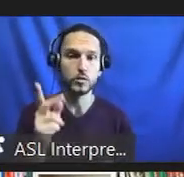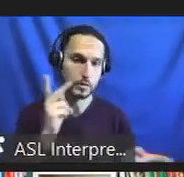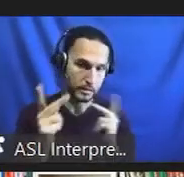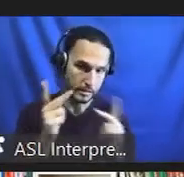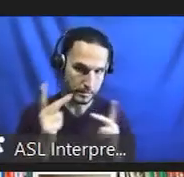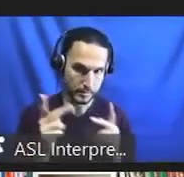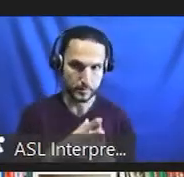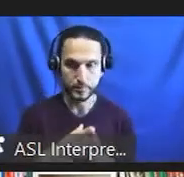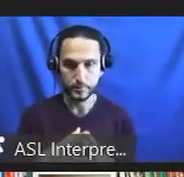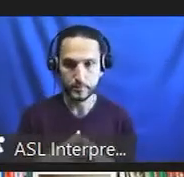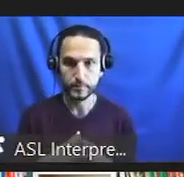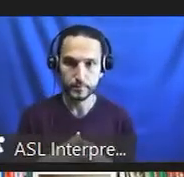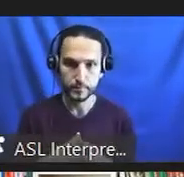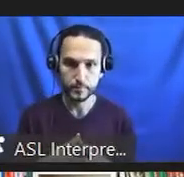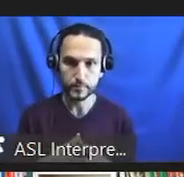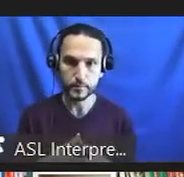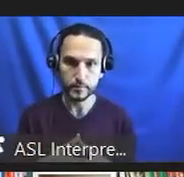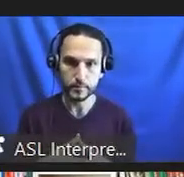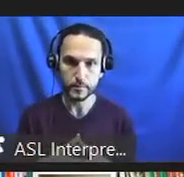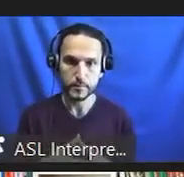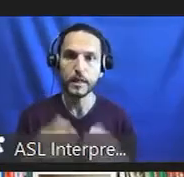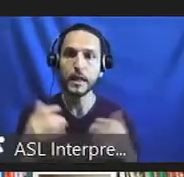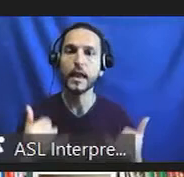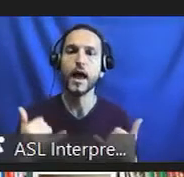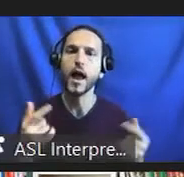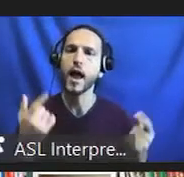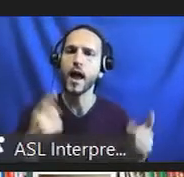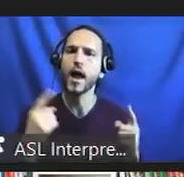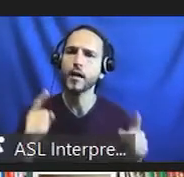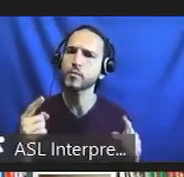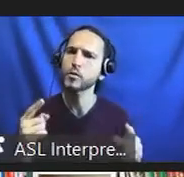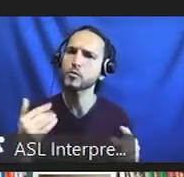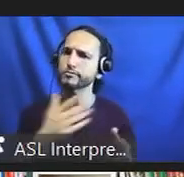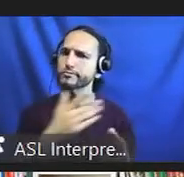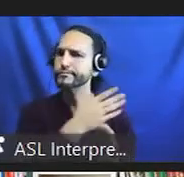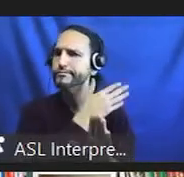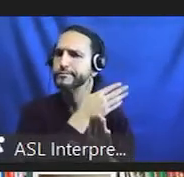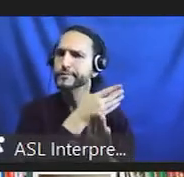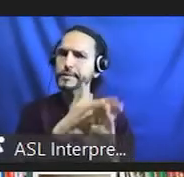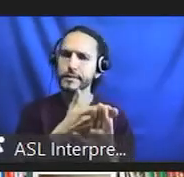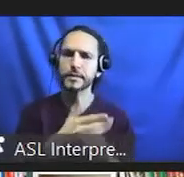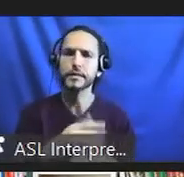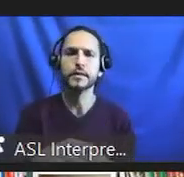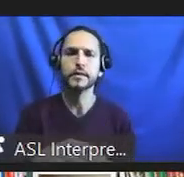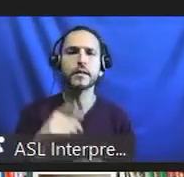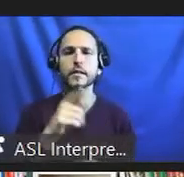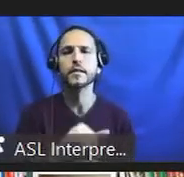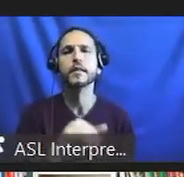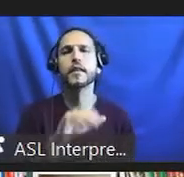I mean, nowadays, but they've been going on for a long time. Kane is a hearing-impaired individual